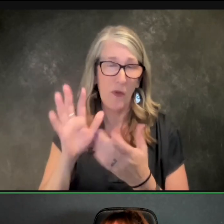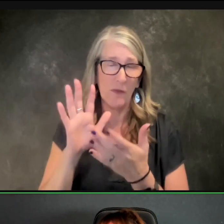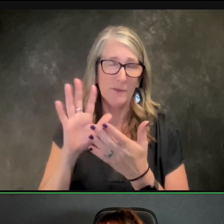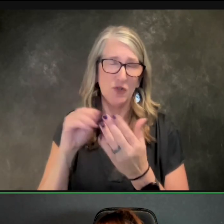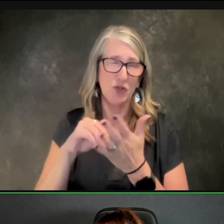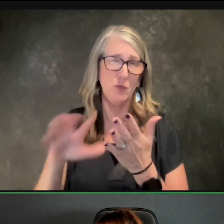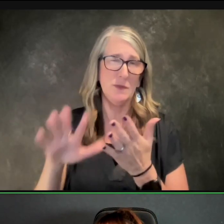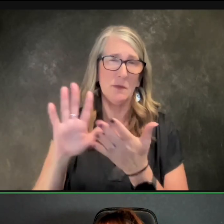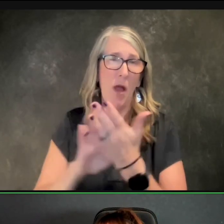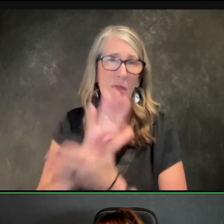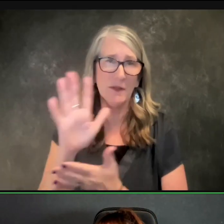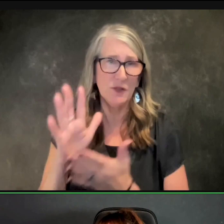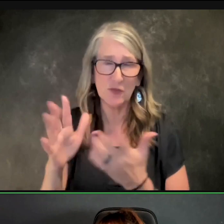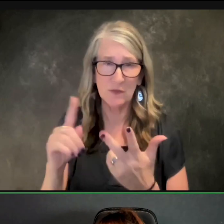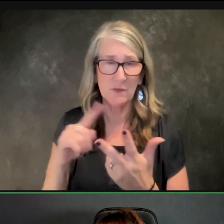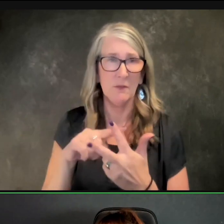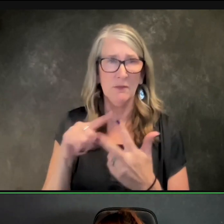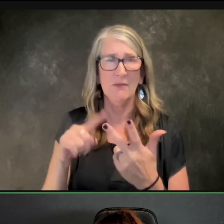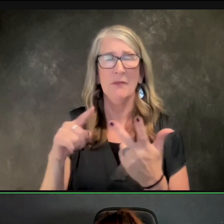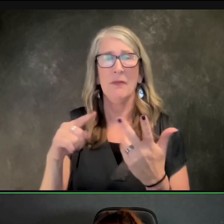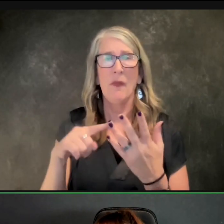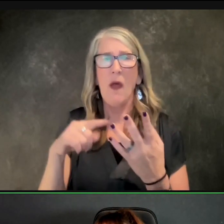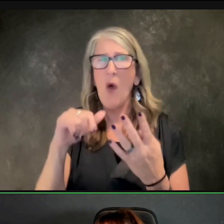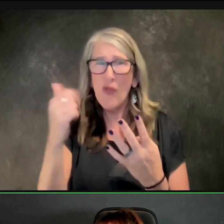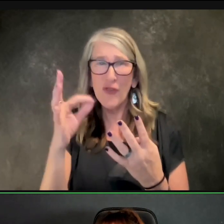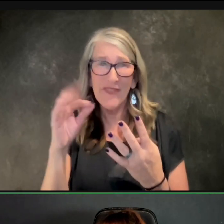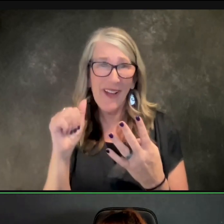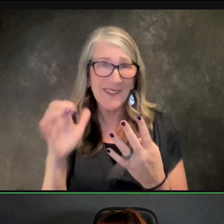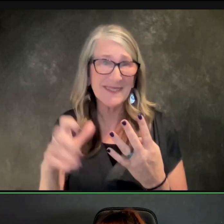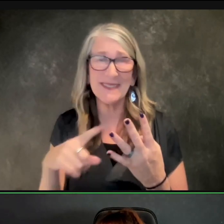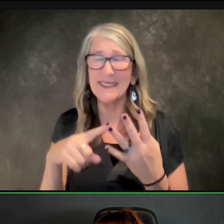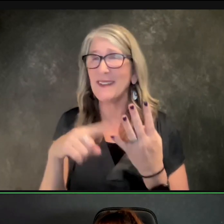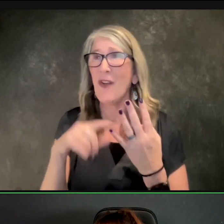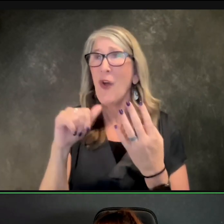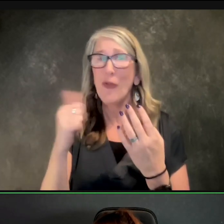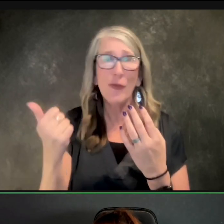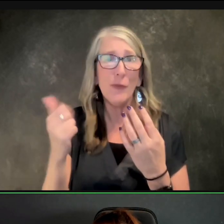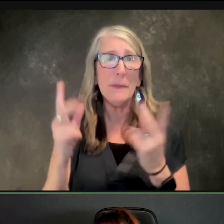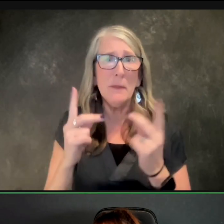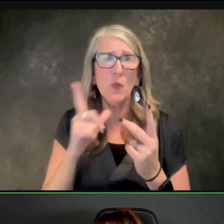You have to include other departments whatever college that student is a part of.